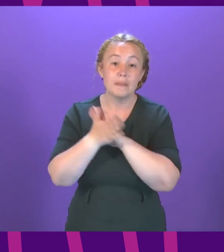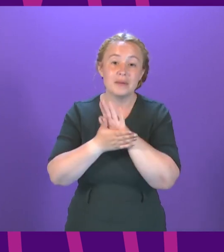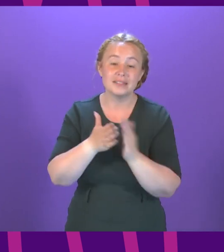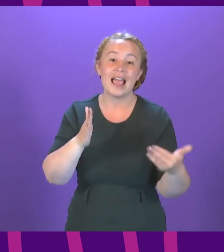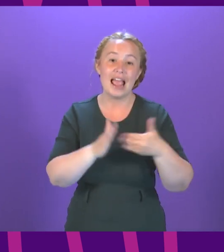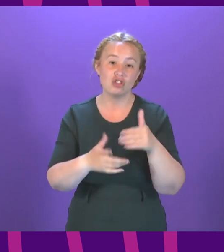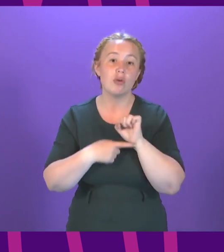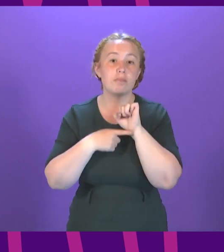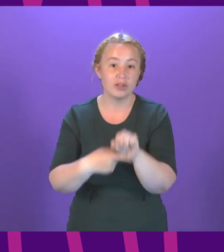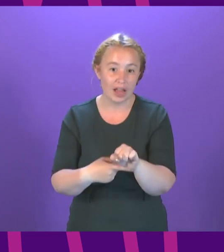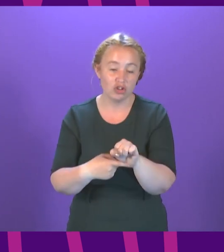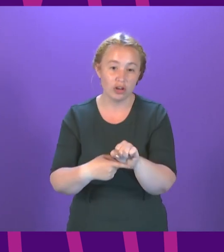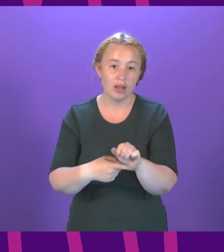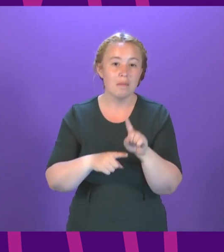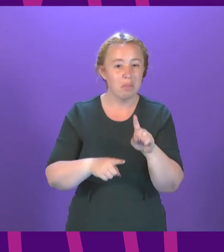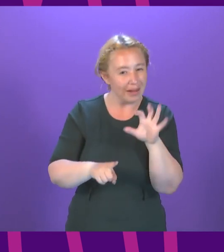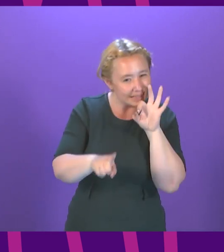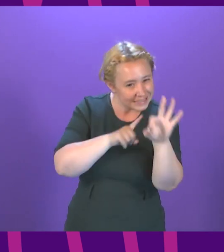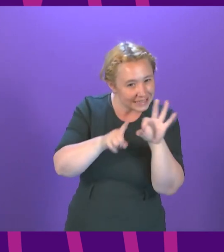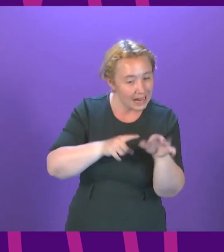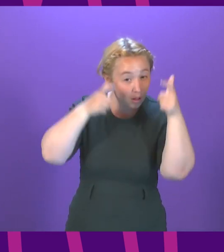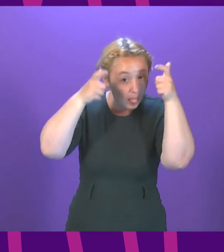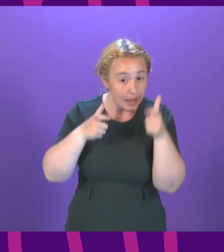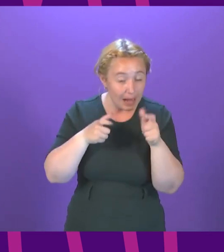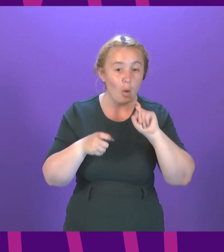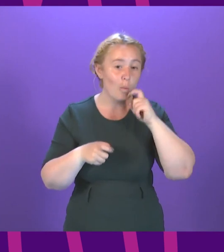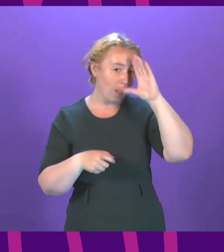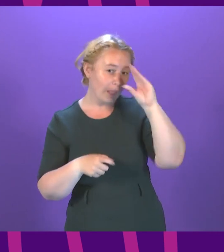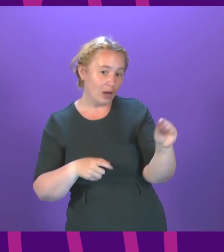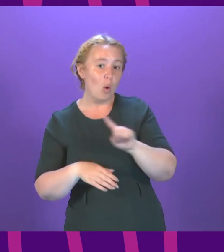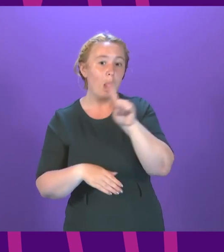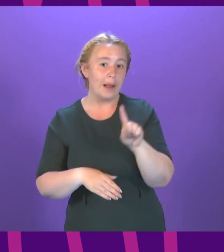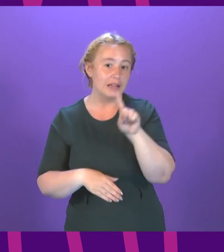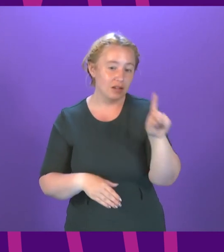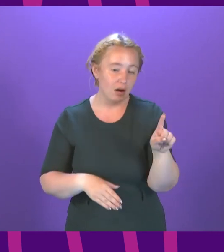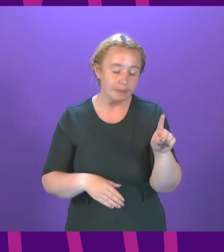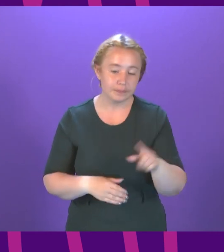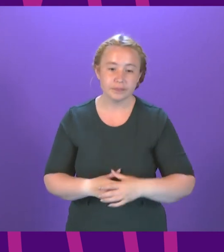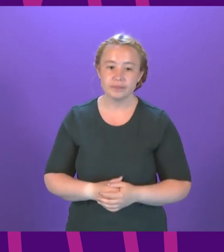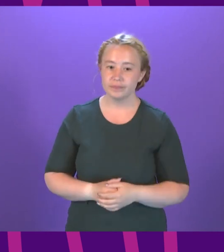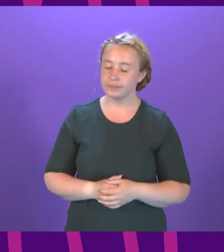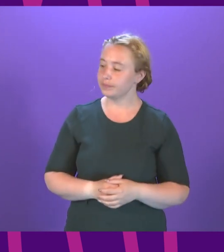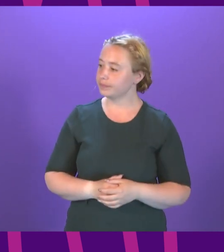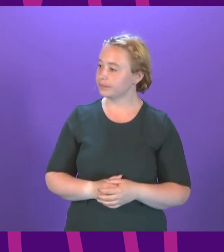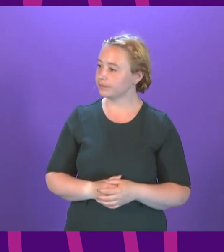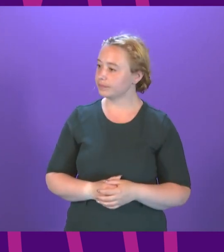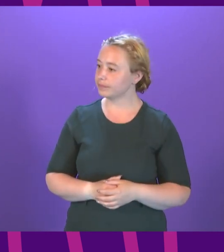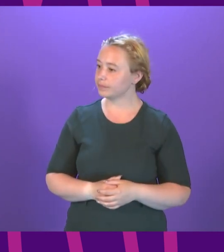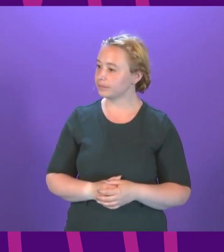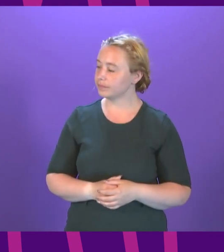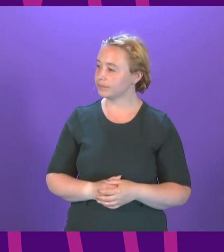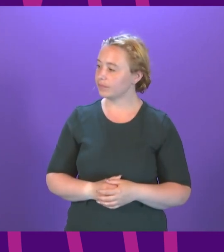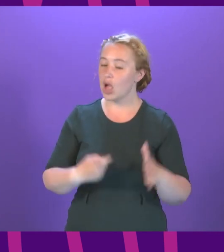However, I want to ensure that I get the precise detail on the legal point correct for the member.